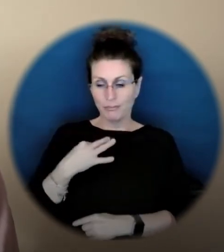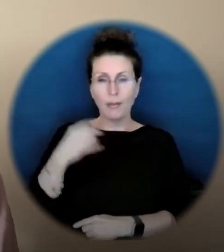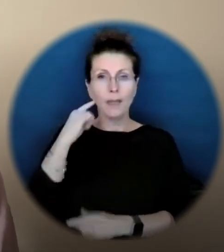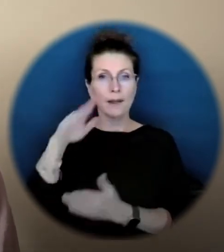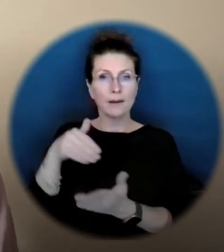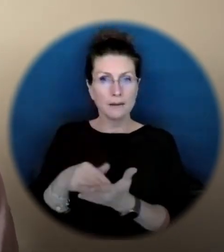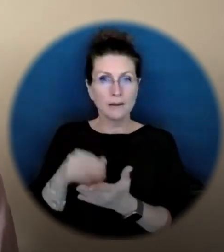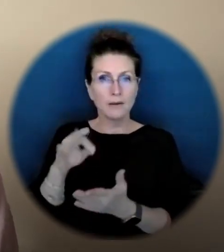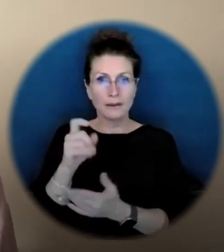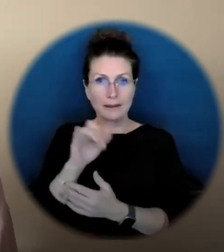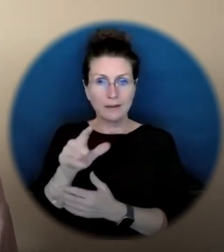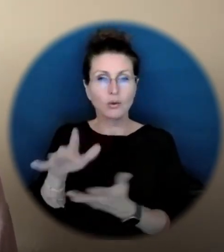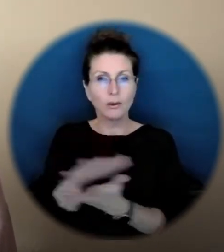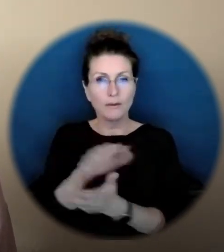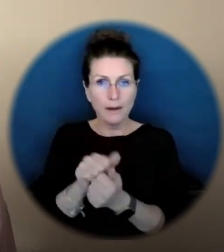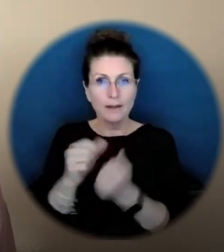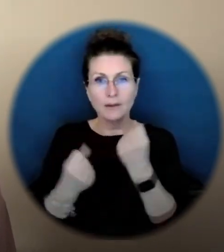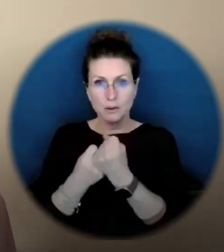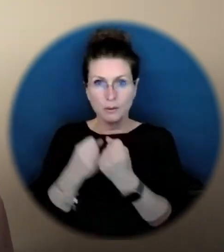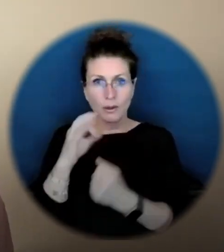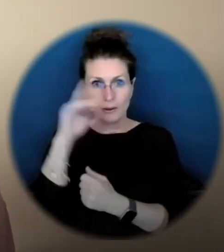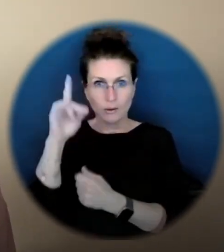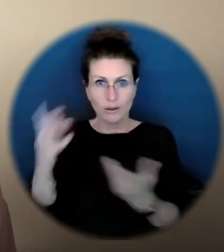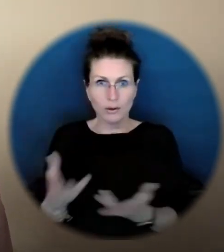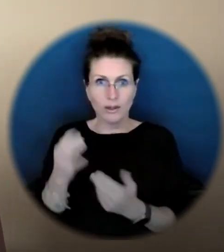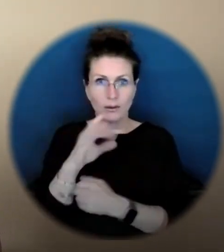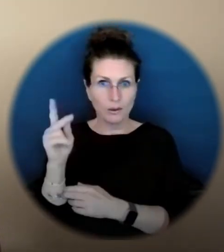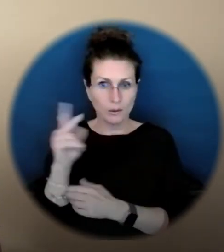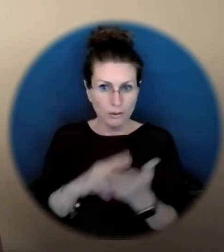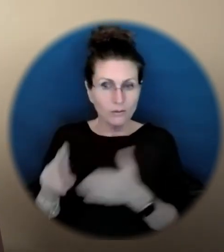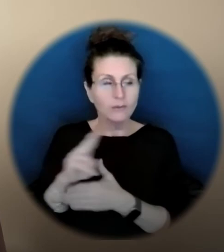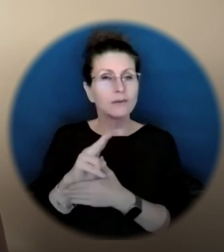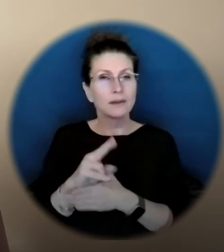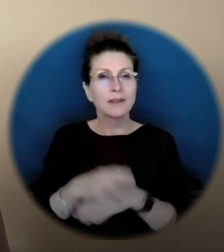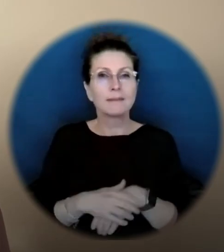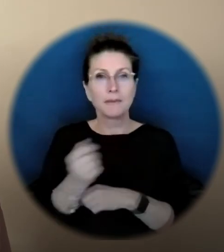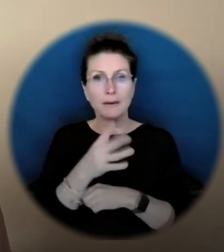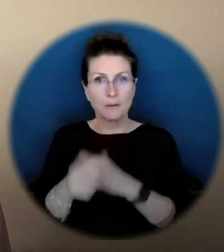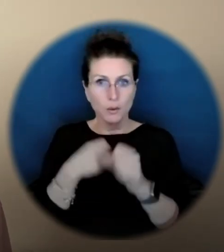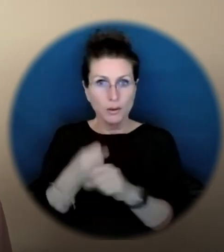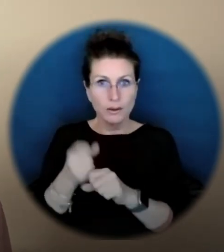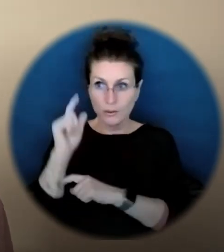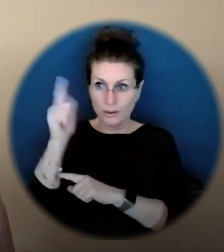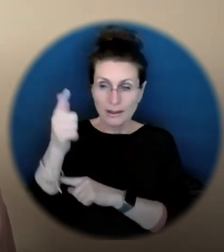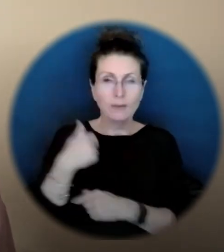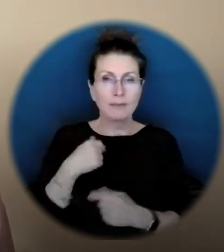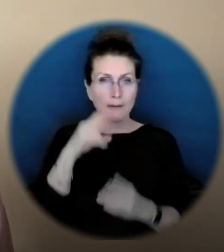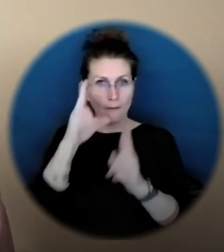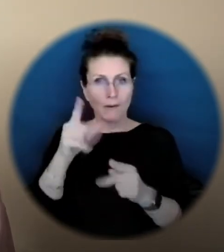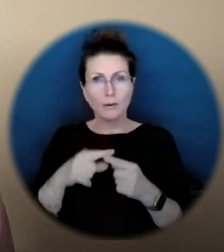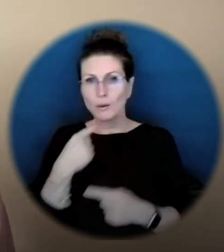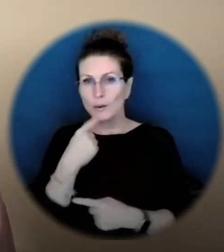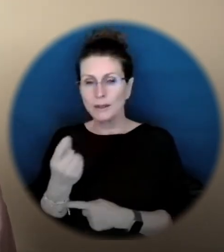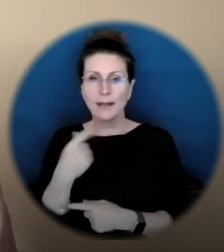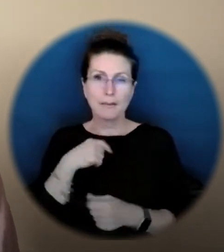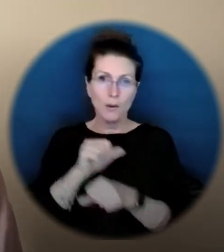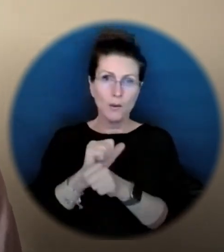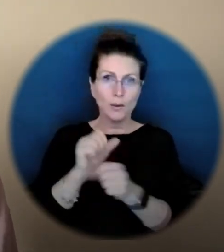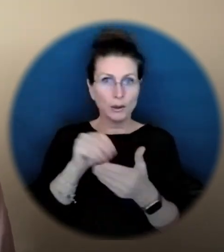for the Center for Sexual Violence Support and Education here at York. A few years later, I am honored to say that I have been their work study student